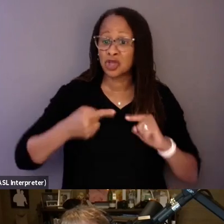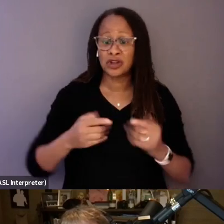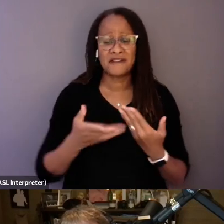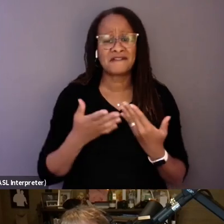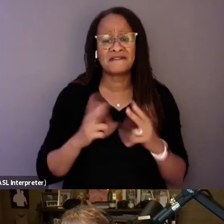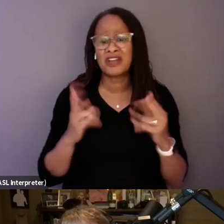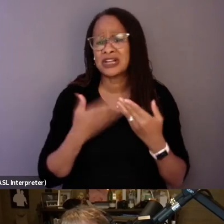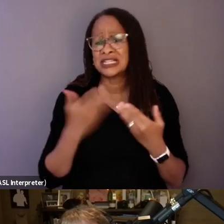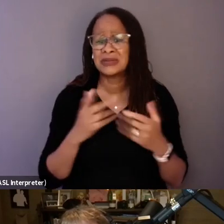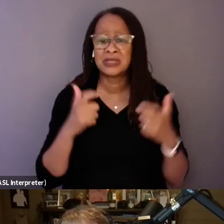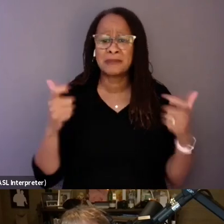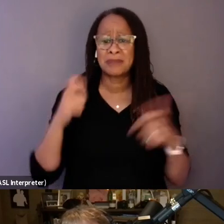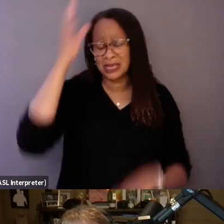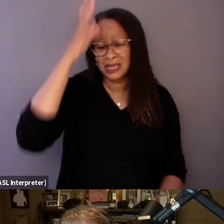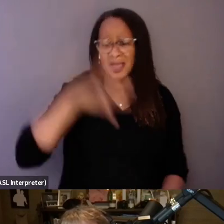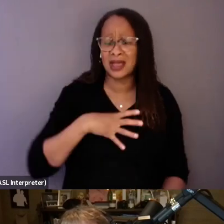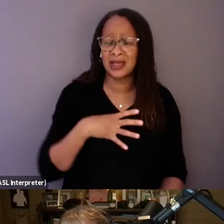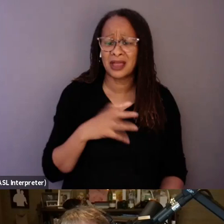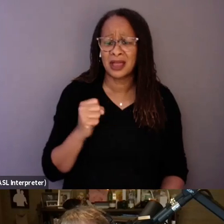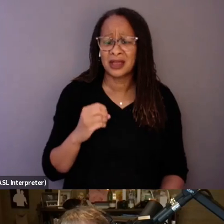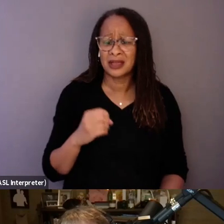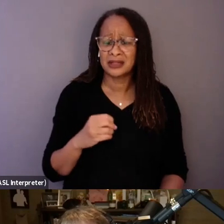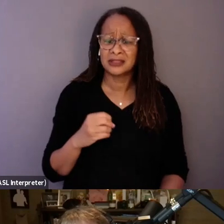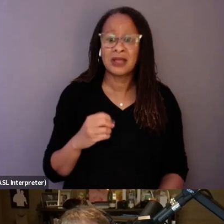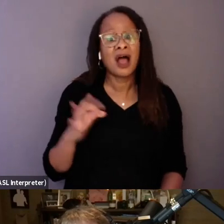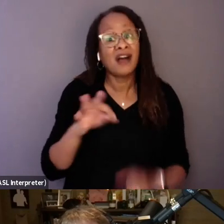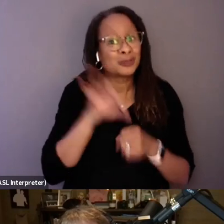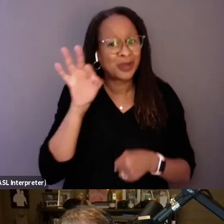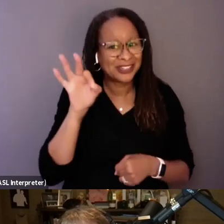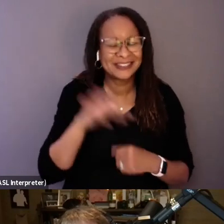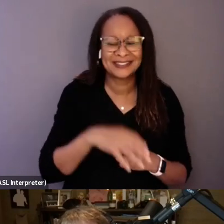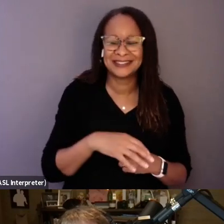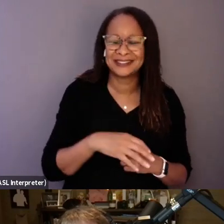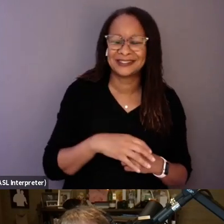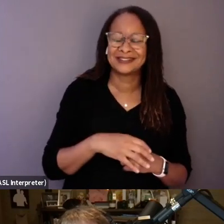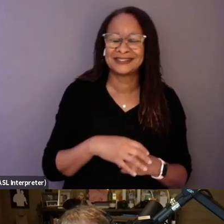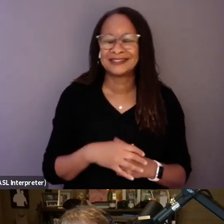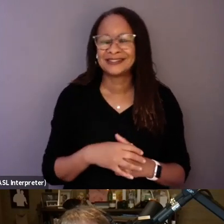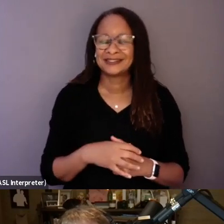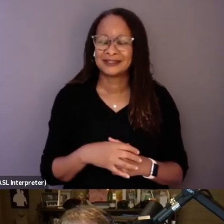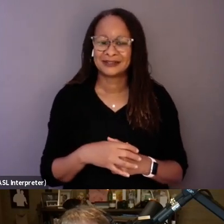He was a big guy and also cut off spirit. Right. He kind of buried it or covered it up